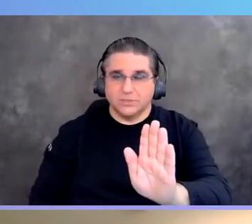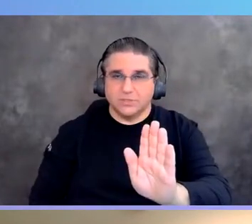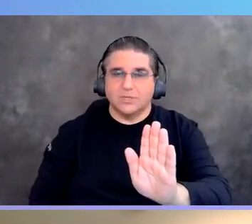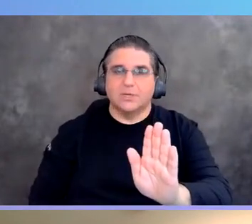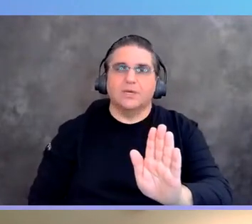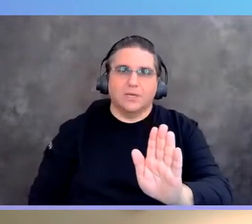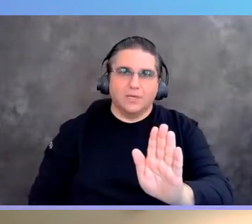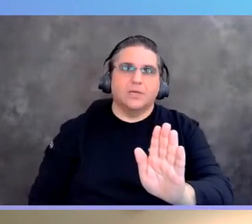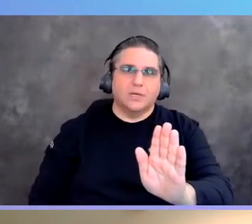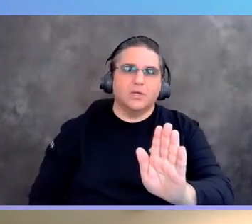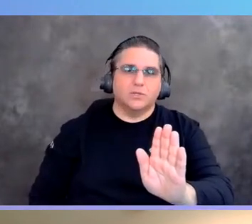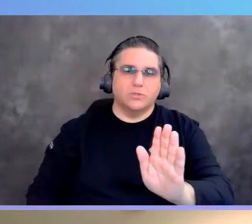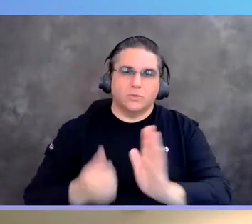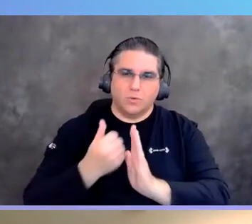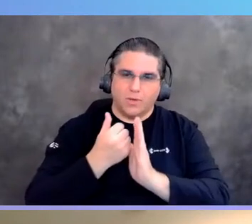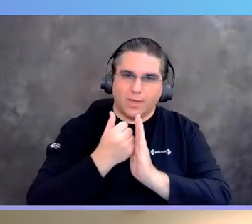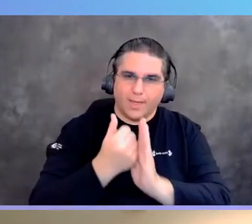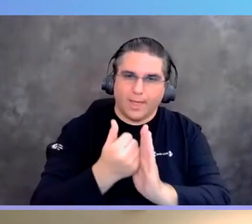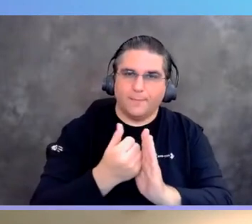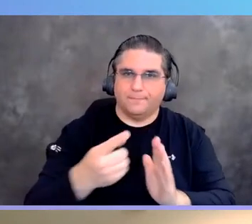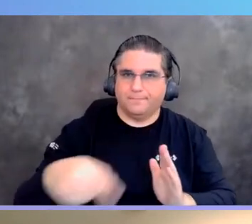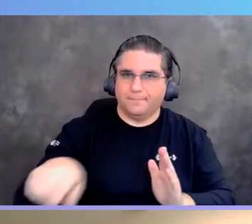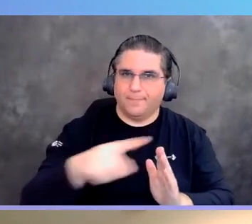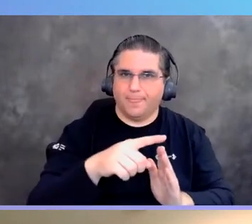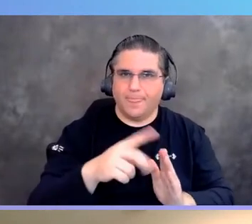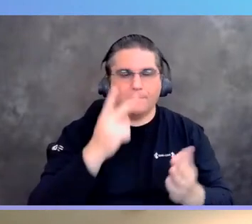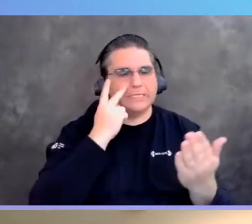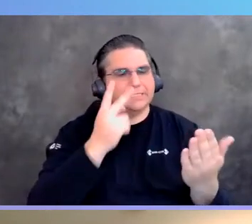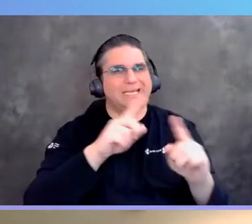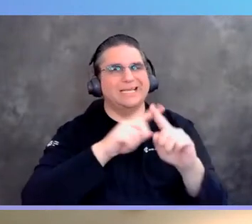that the images, images could be described and asked if they, the